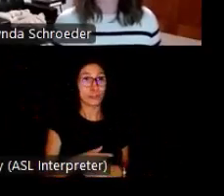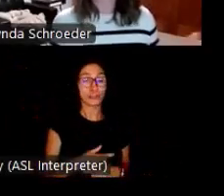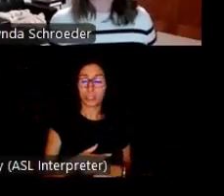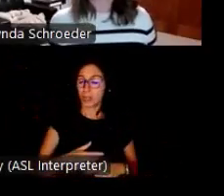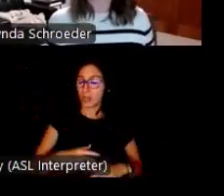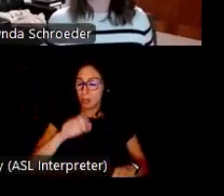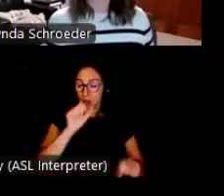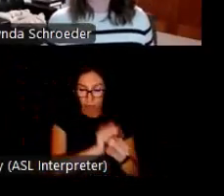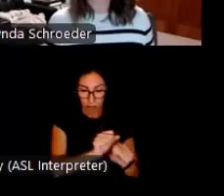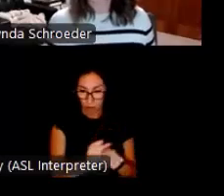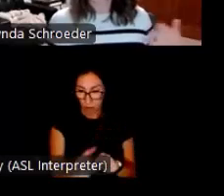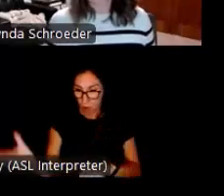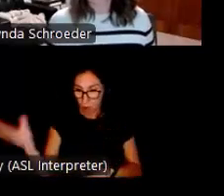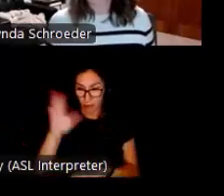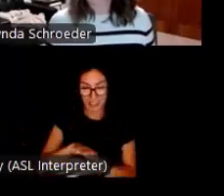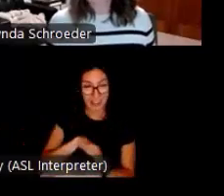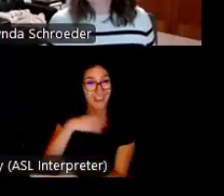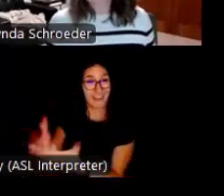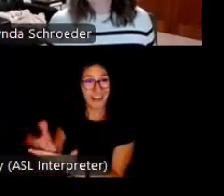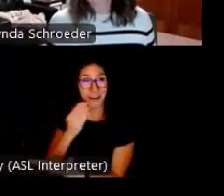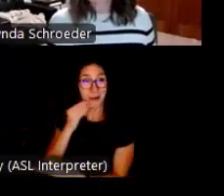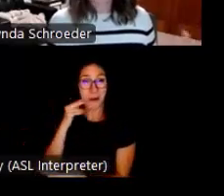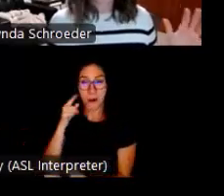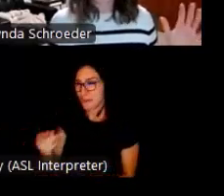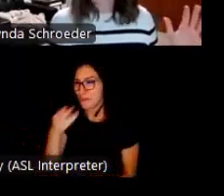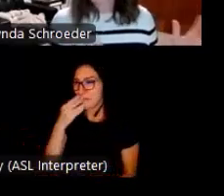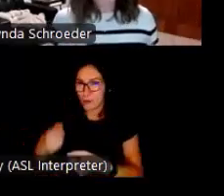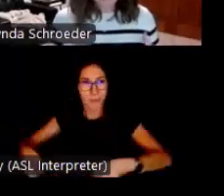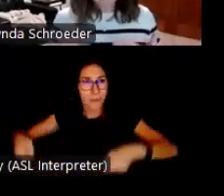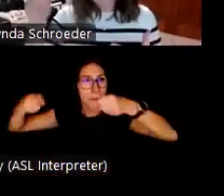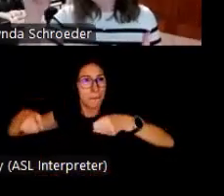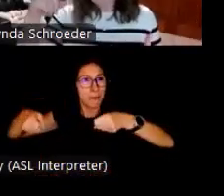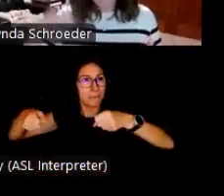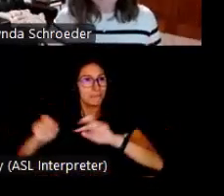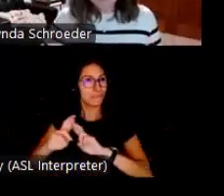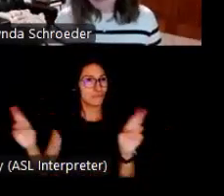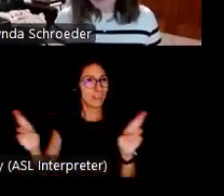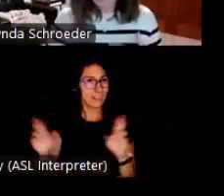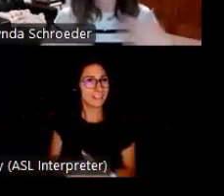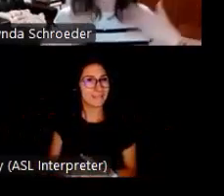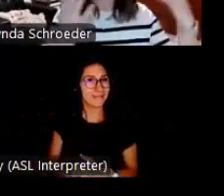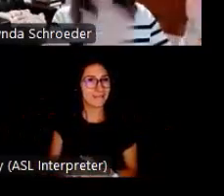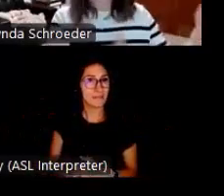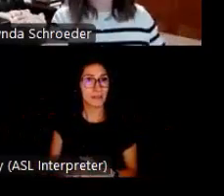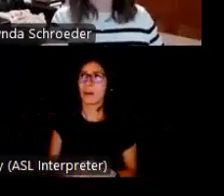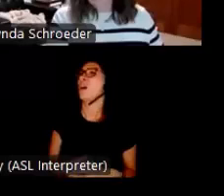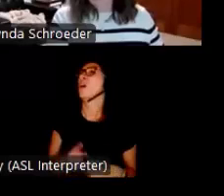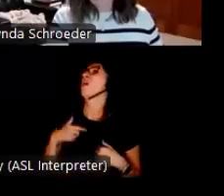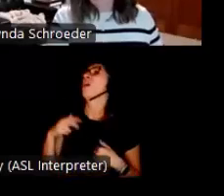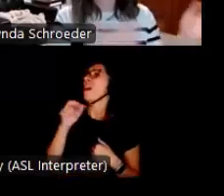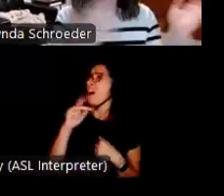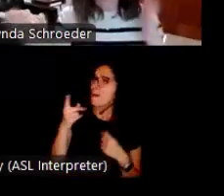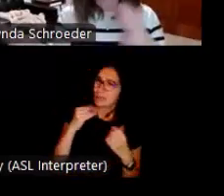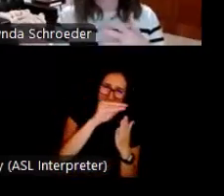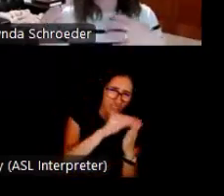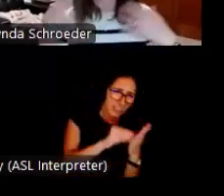their groceries were waiting for them to take home. Not an app they still had to fill out, a place they had to go pick up and then take home.